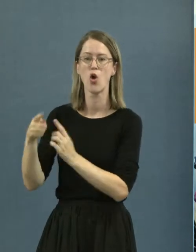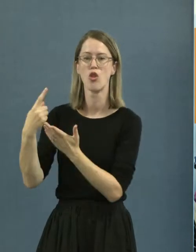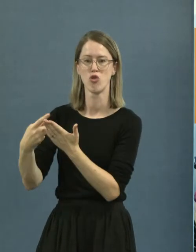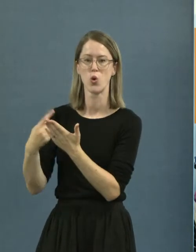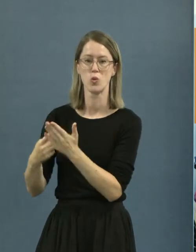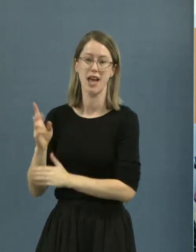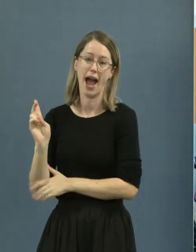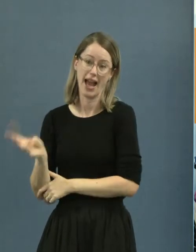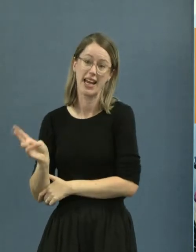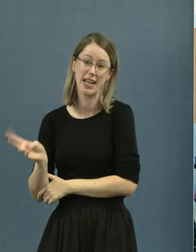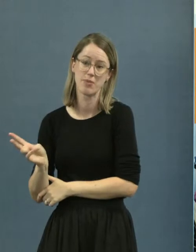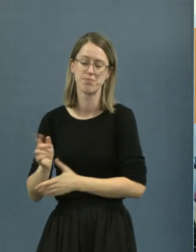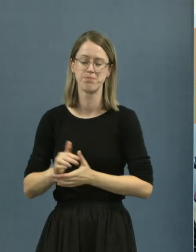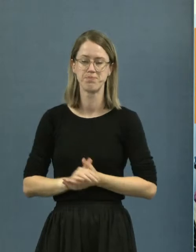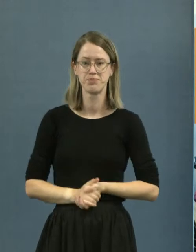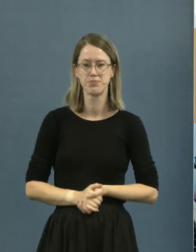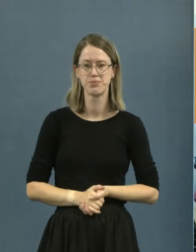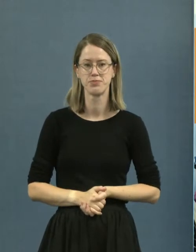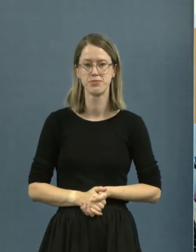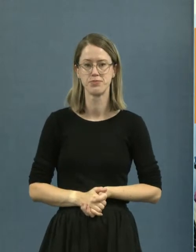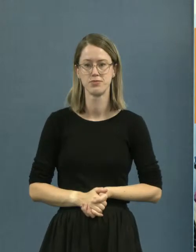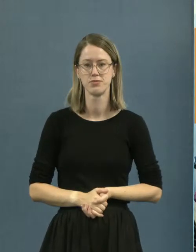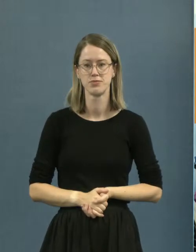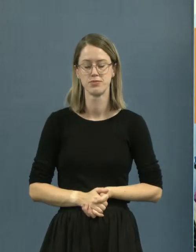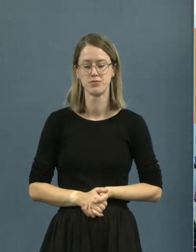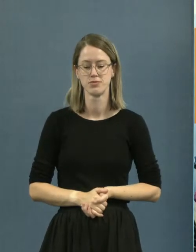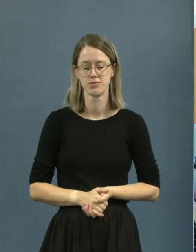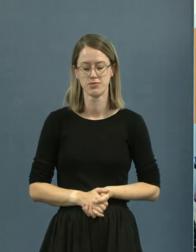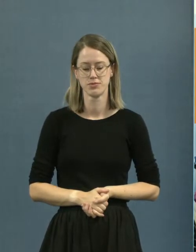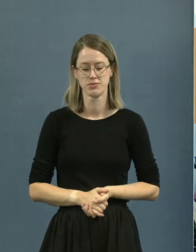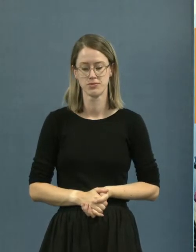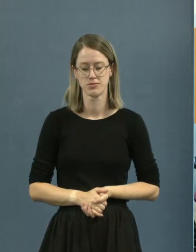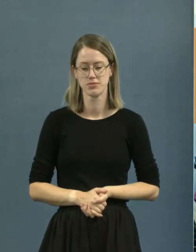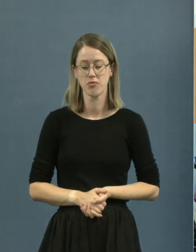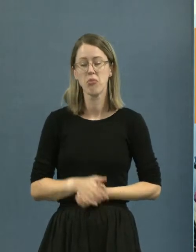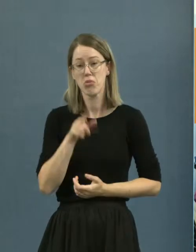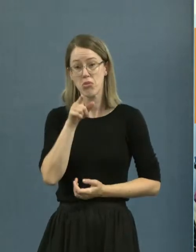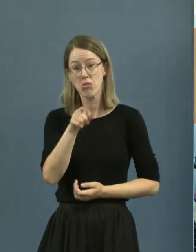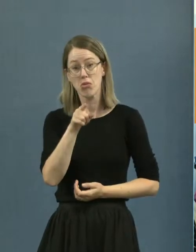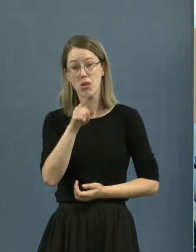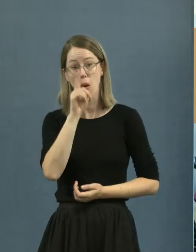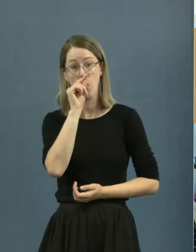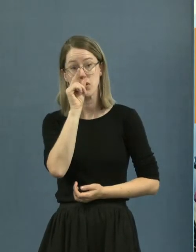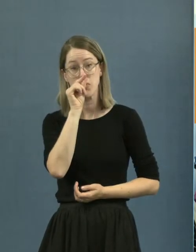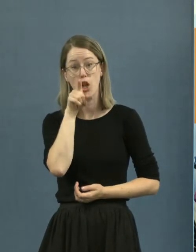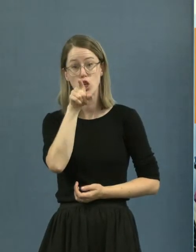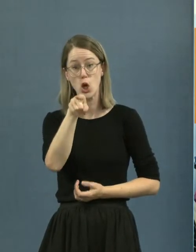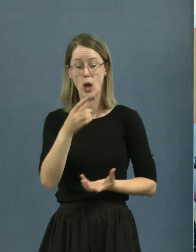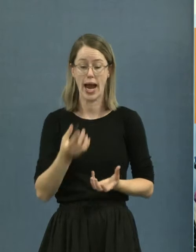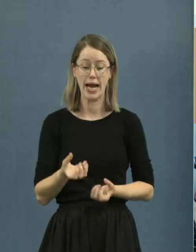follow the guidance for people